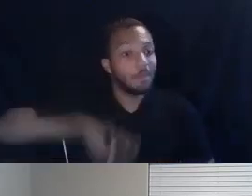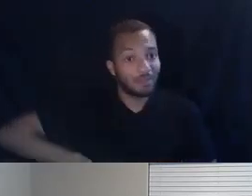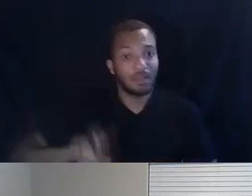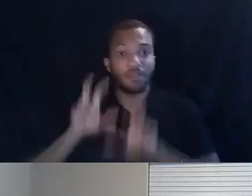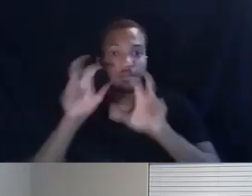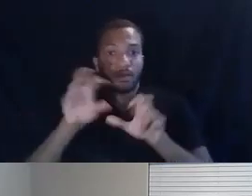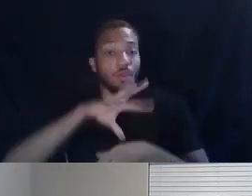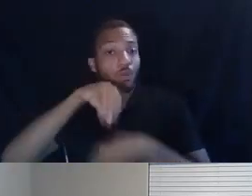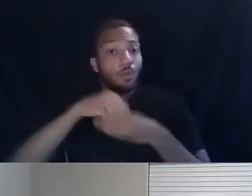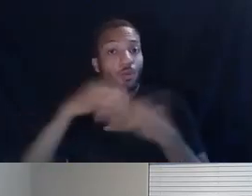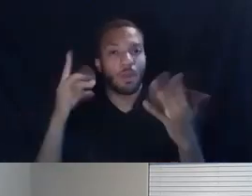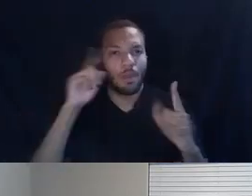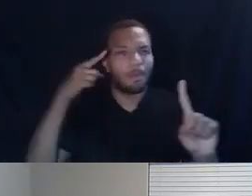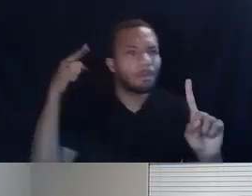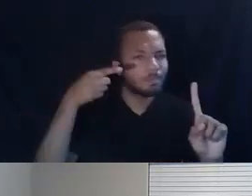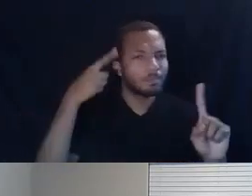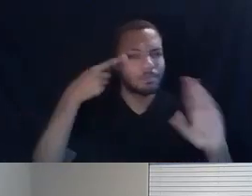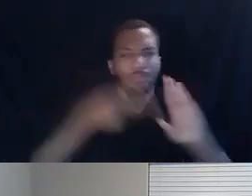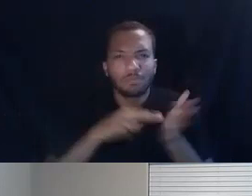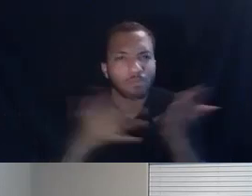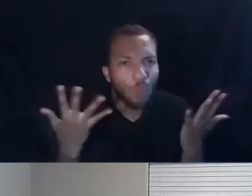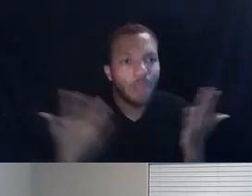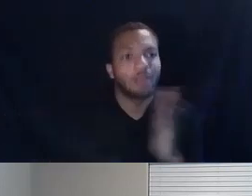including the purpose and goals and regulations driving them.